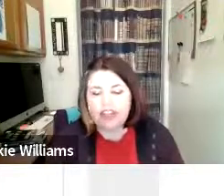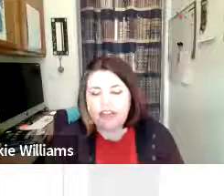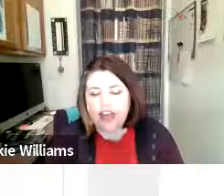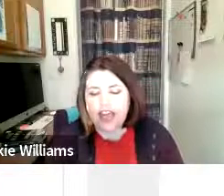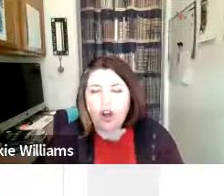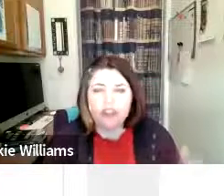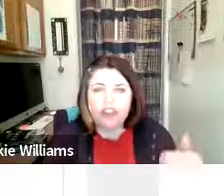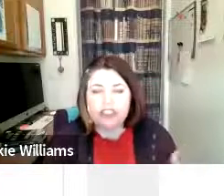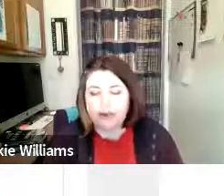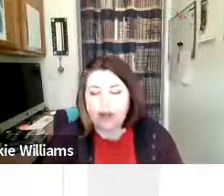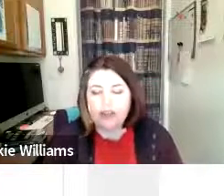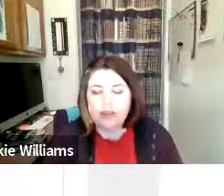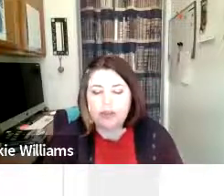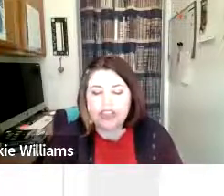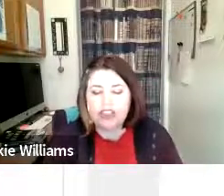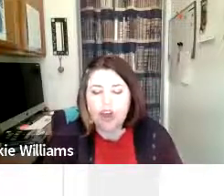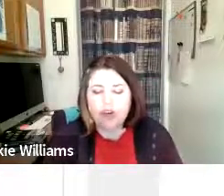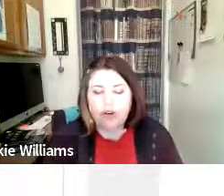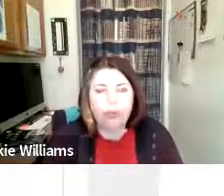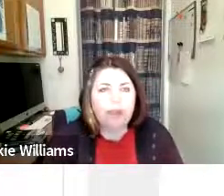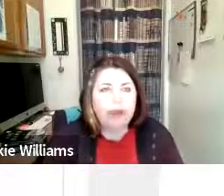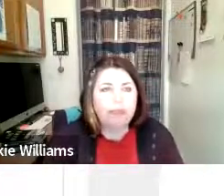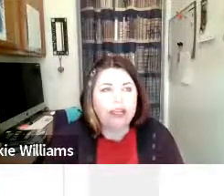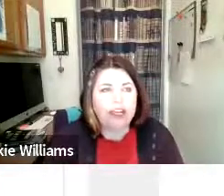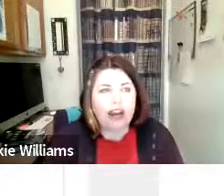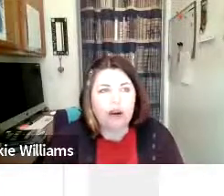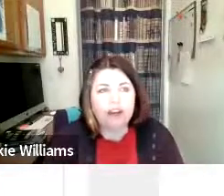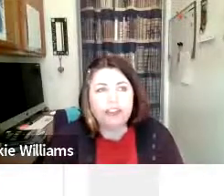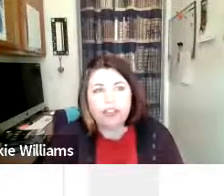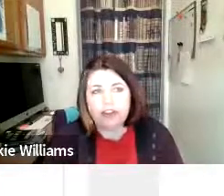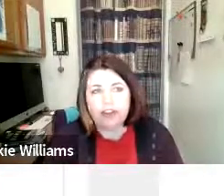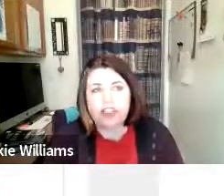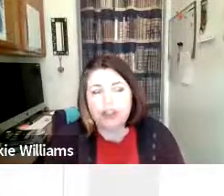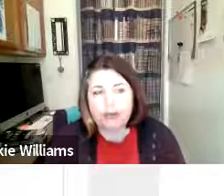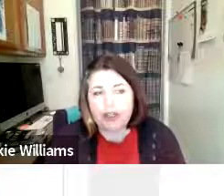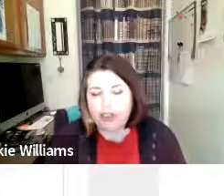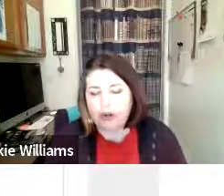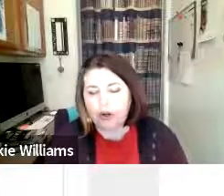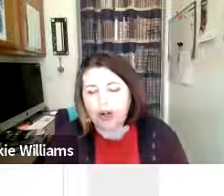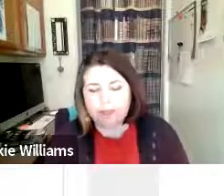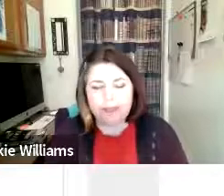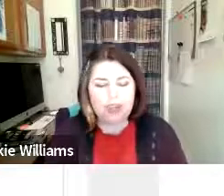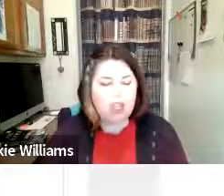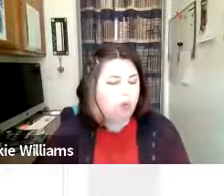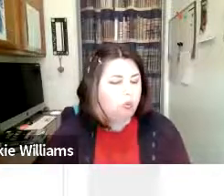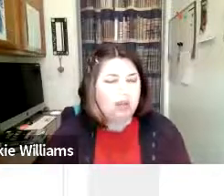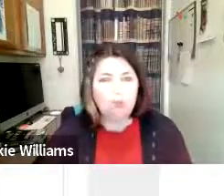identified all of these different possibilities for what might be in our official First Year Experience Program, when